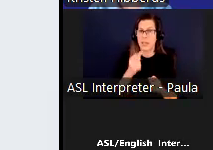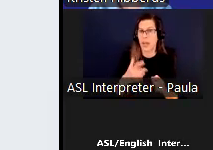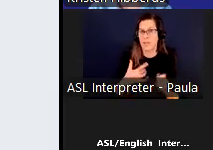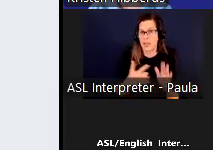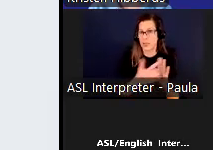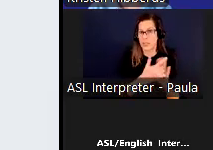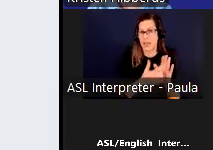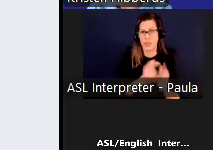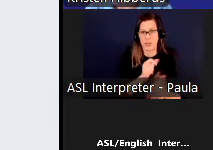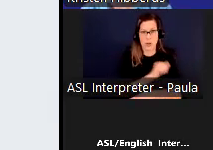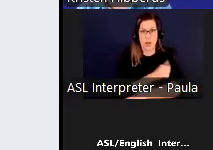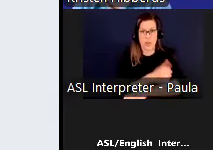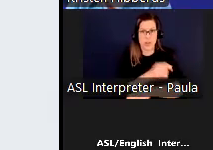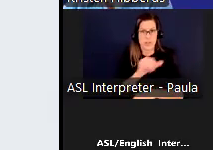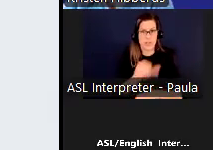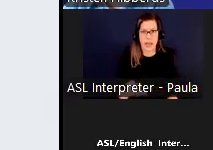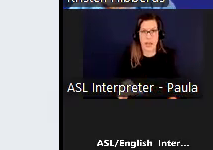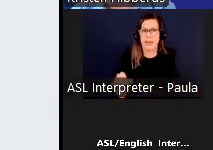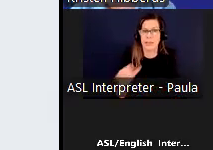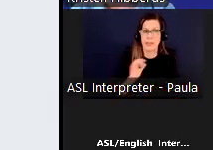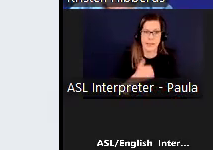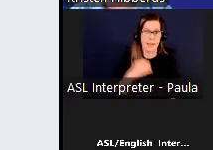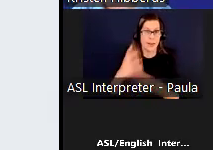You know, in our LTCO world, we take all, you know, from residents.